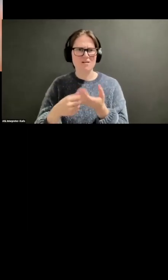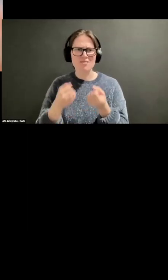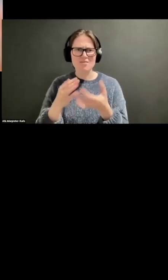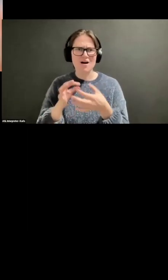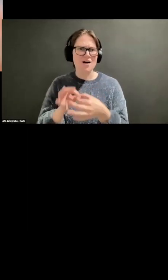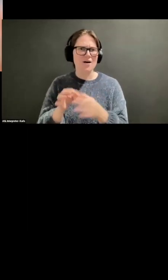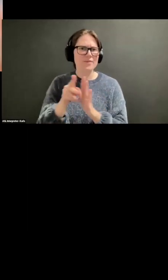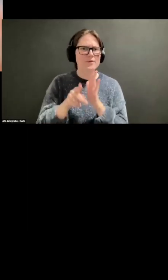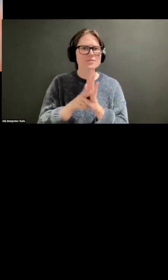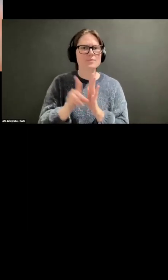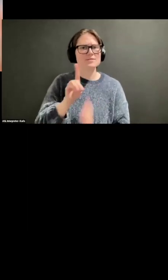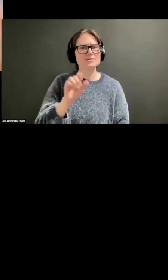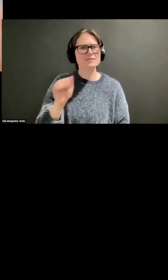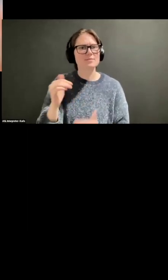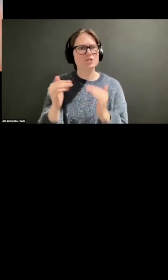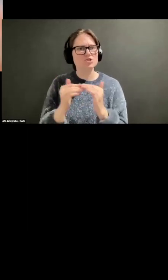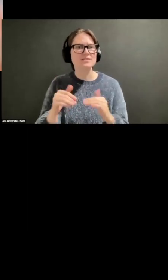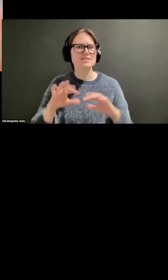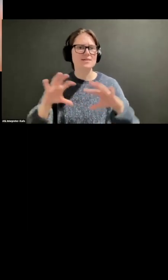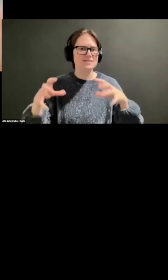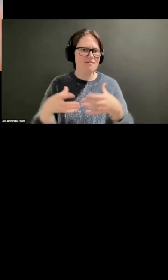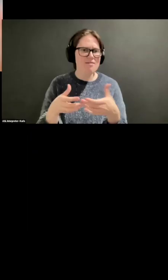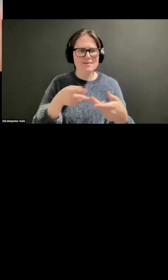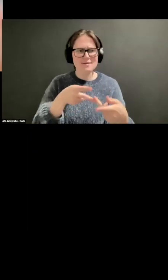collective care, and what I found is that that was